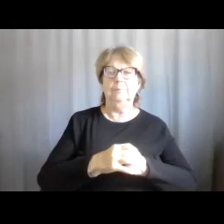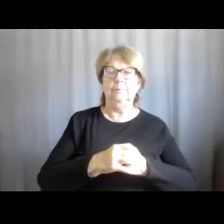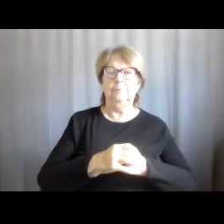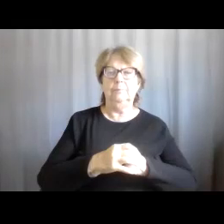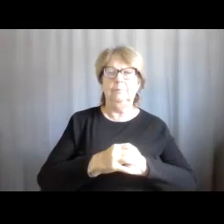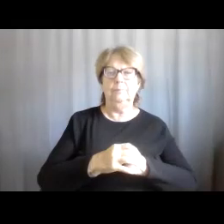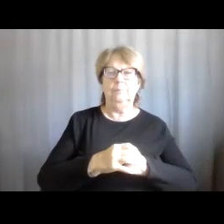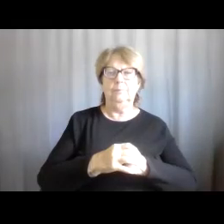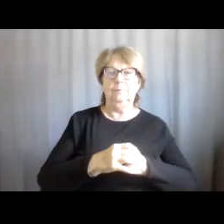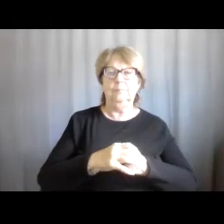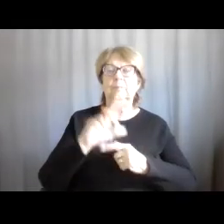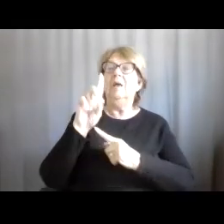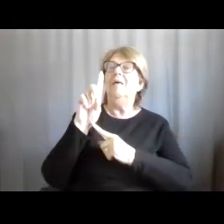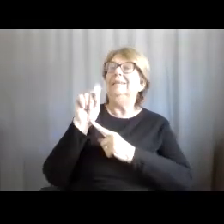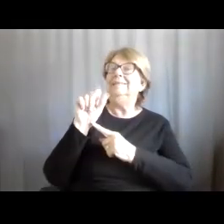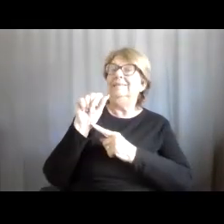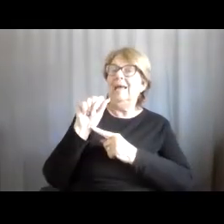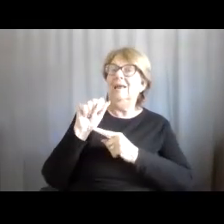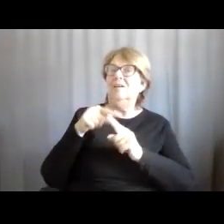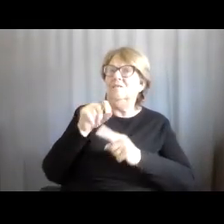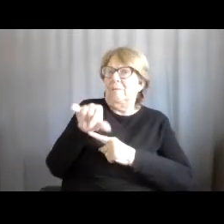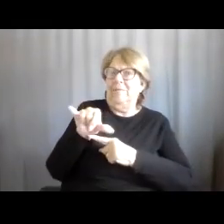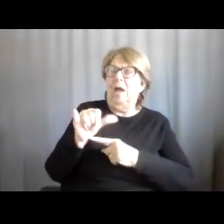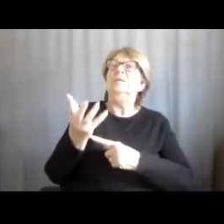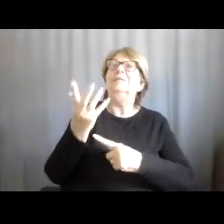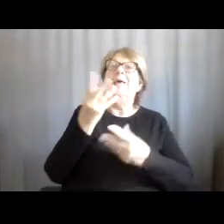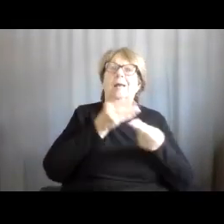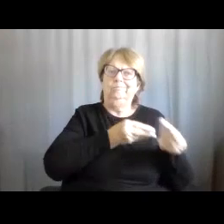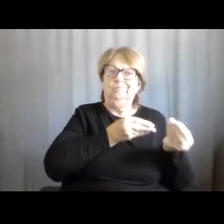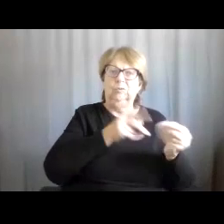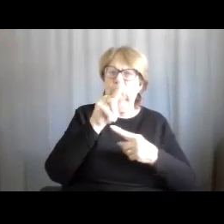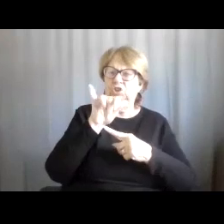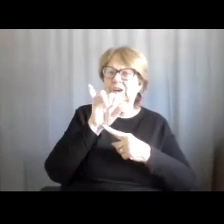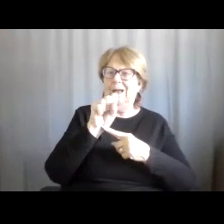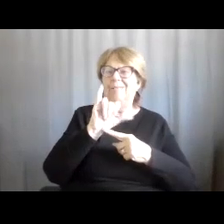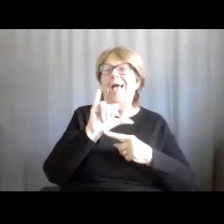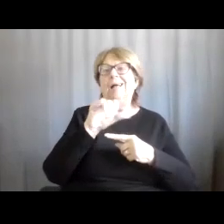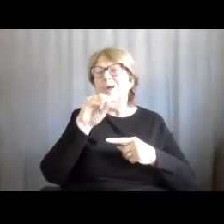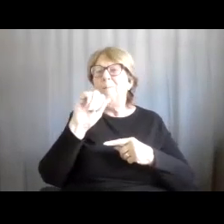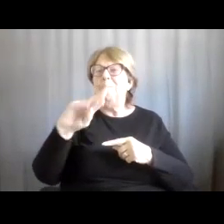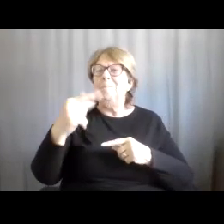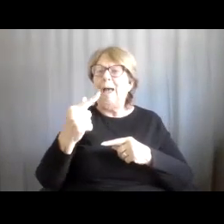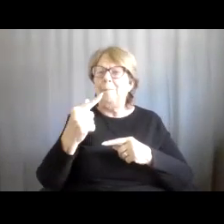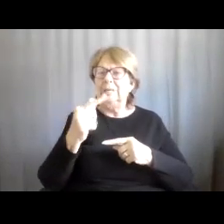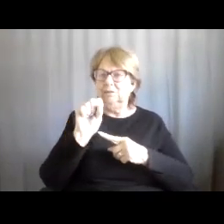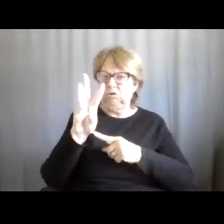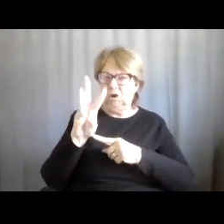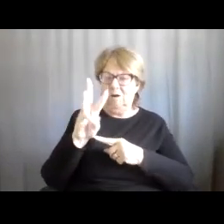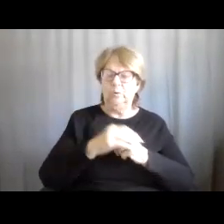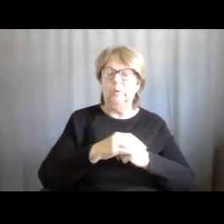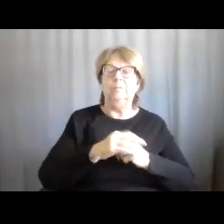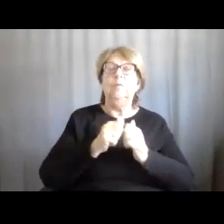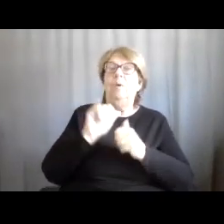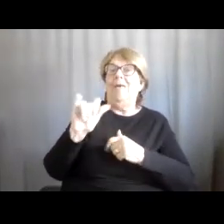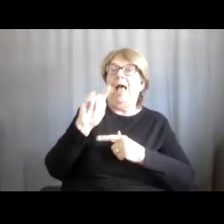The data from this effort was then put into GIS, which is a mapping software. [Roby Poche (DES)] With this tool we can look at every accessible